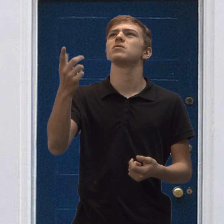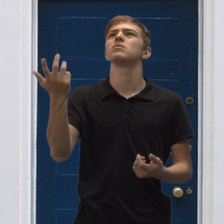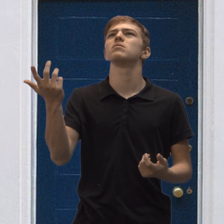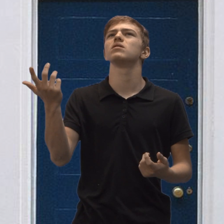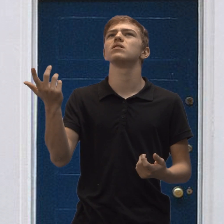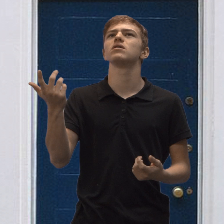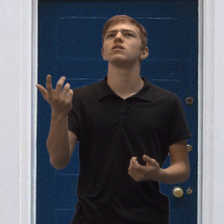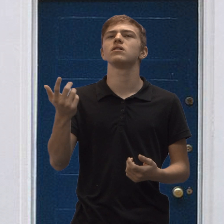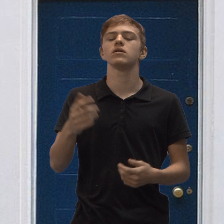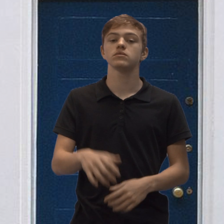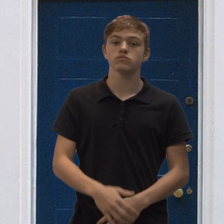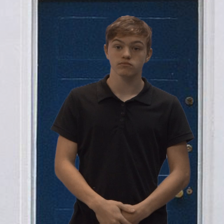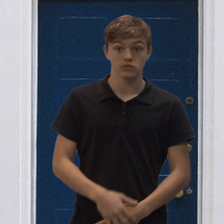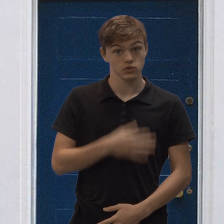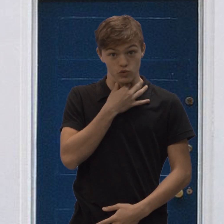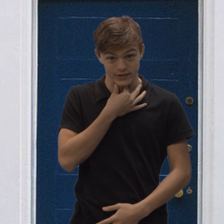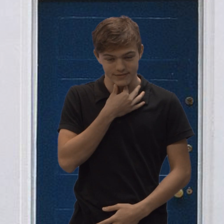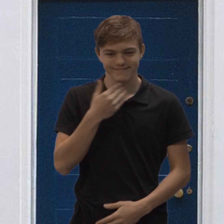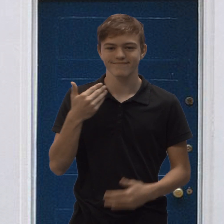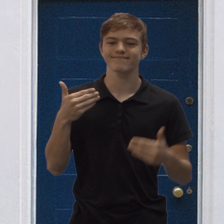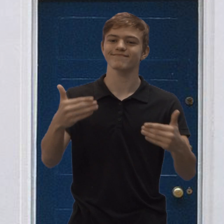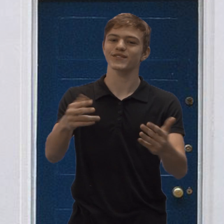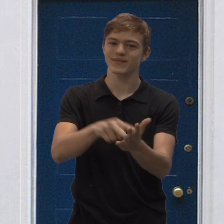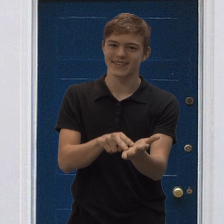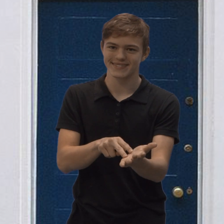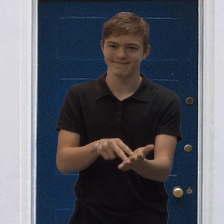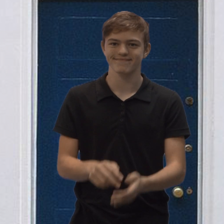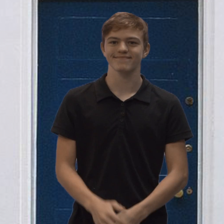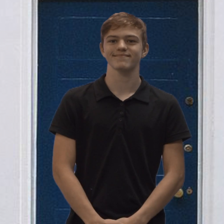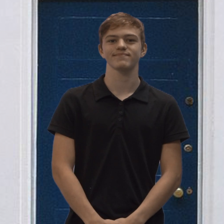And he looked up and said "where are you?" Curious? Read on!